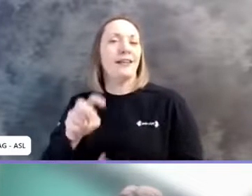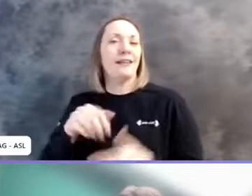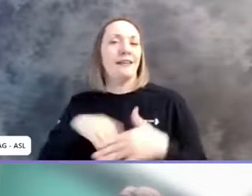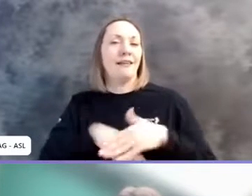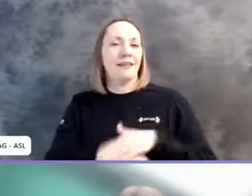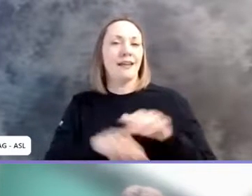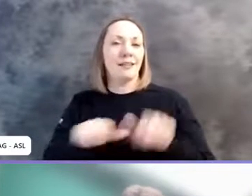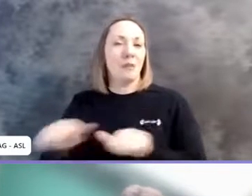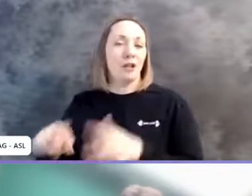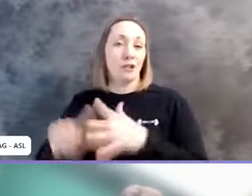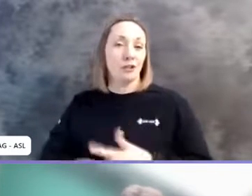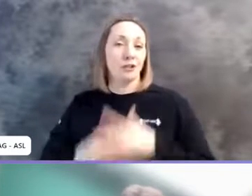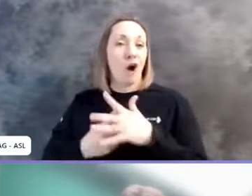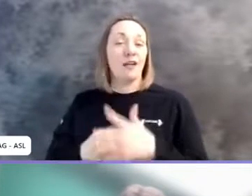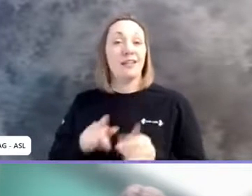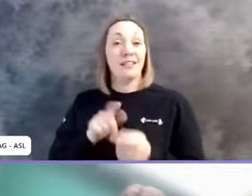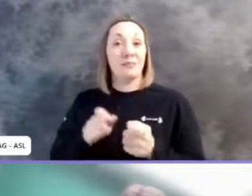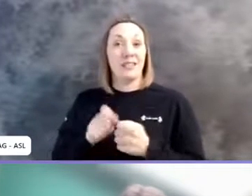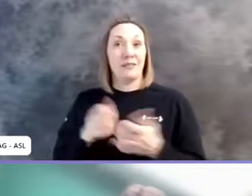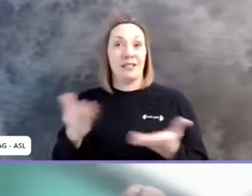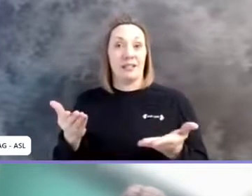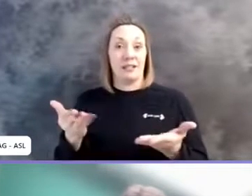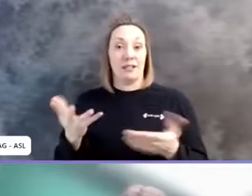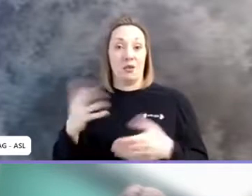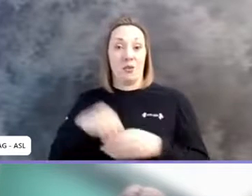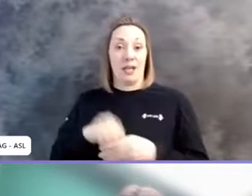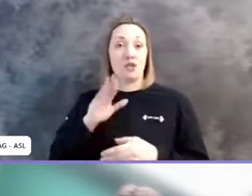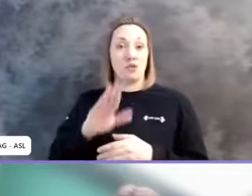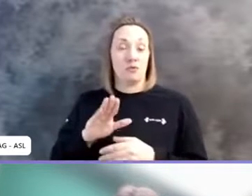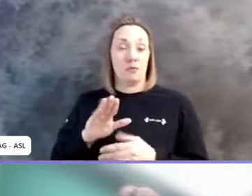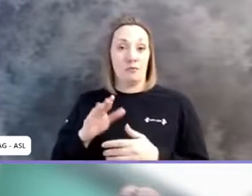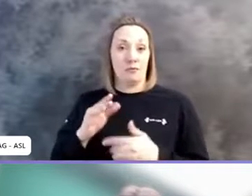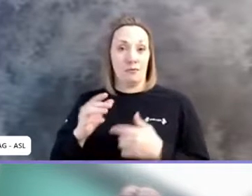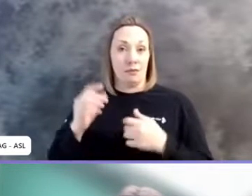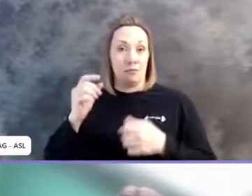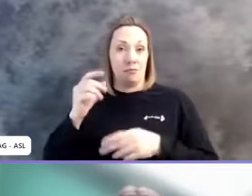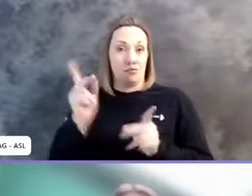their first program around it. My background is using program design journey and that's how my at accessibility